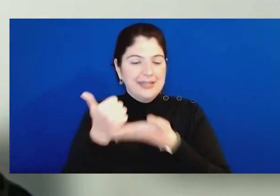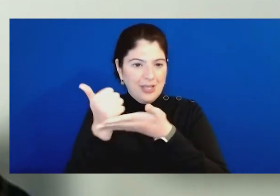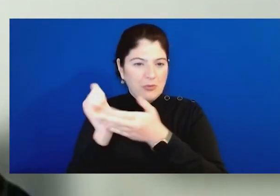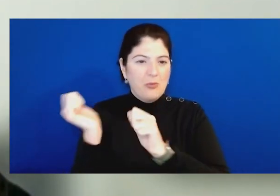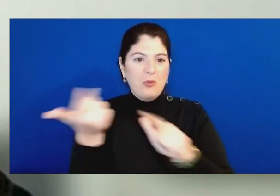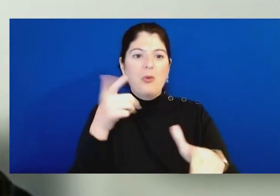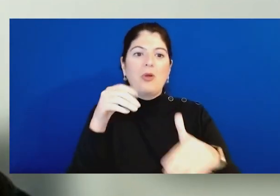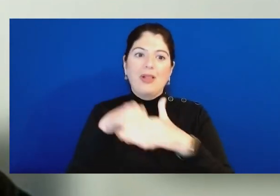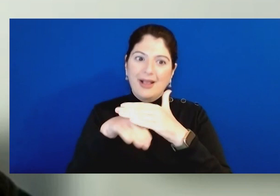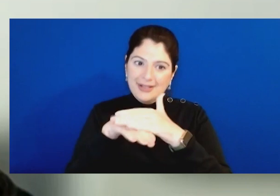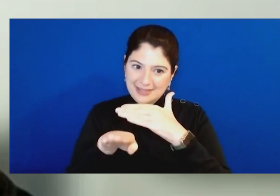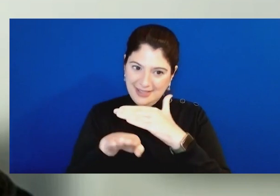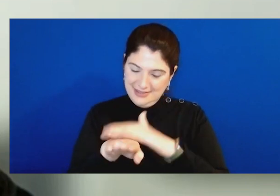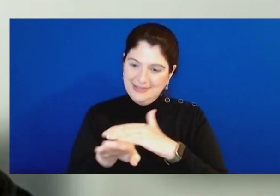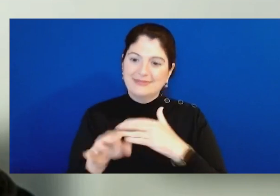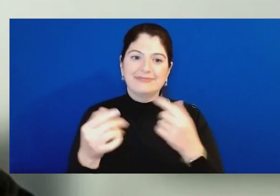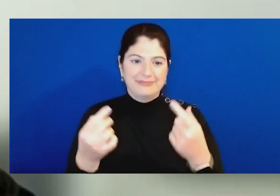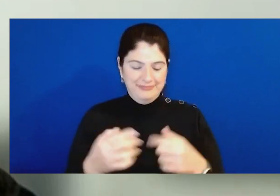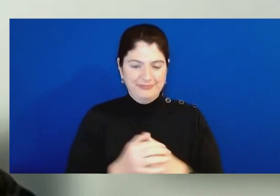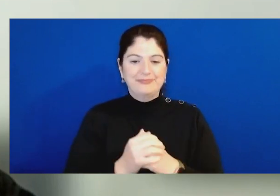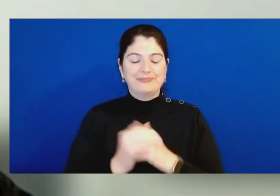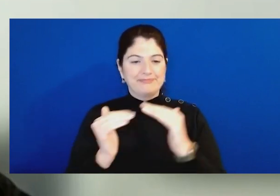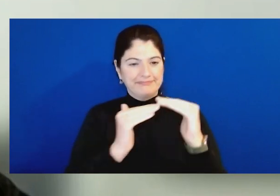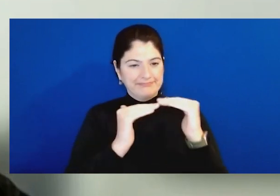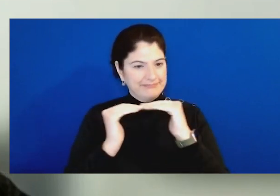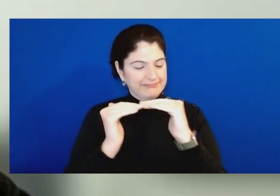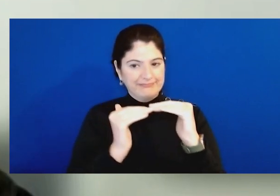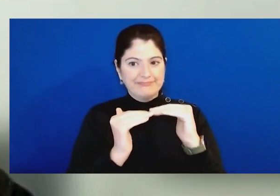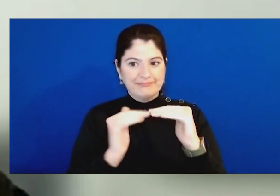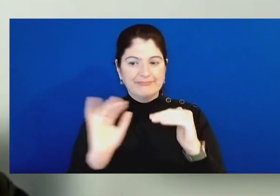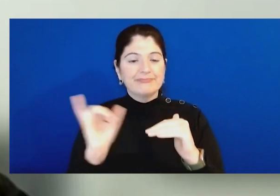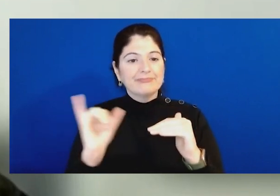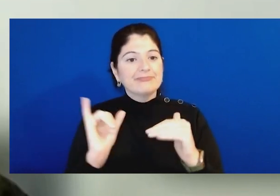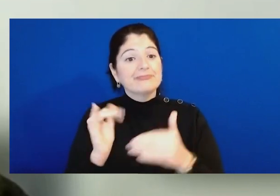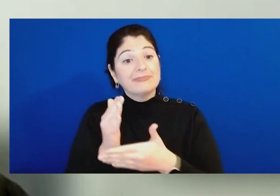So folks, to mention the Empire Justice Center, Centro de Amigos,